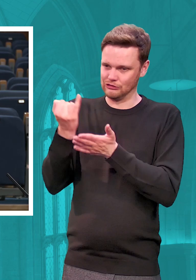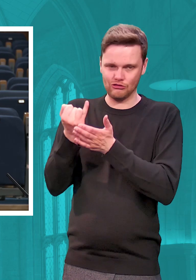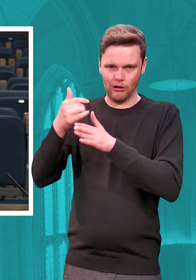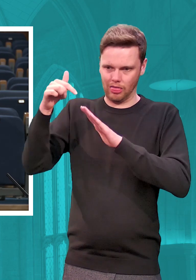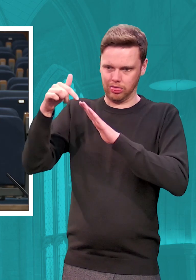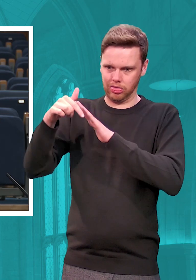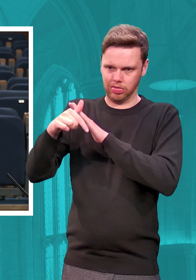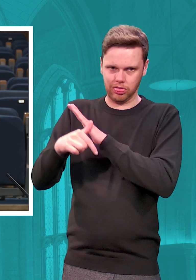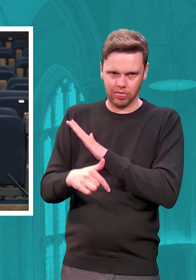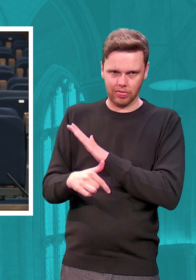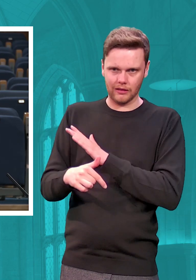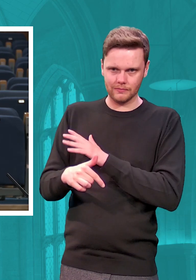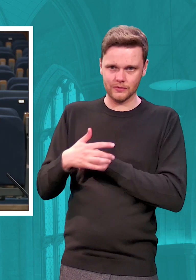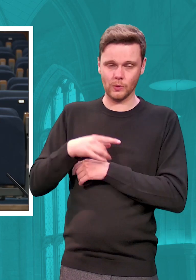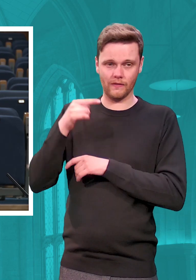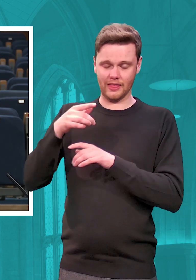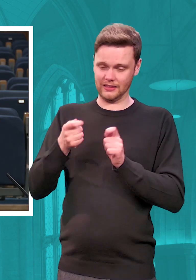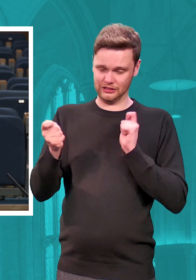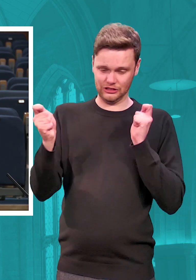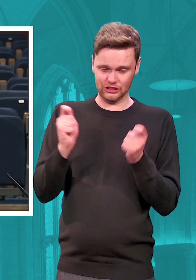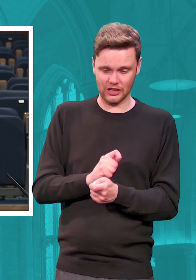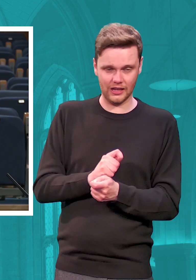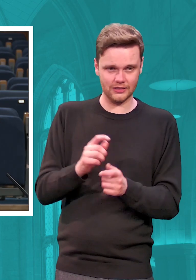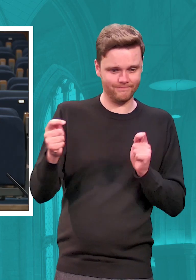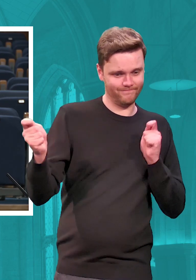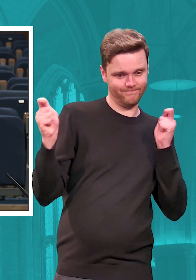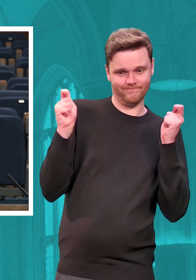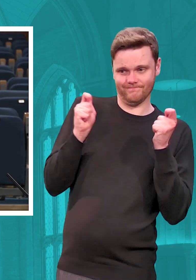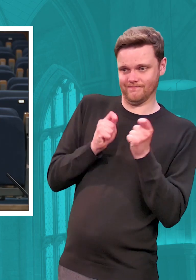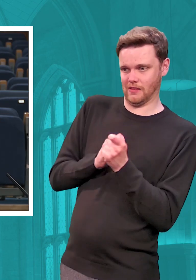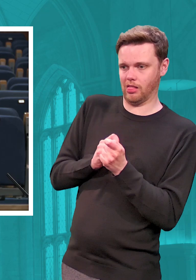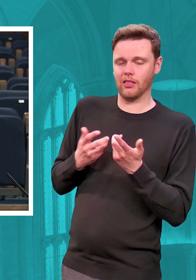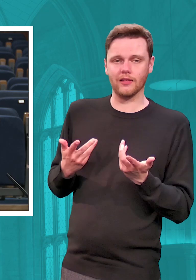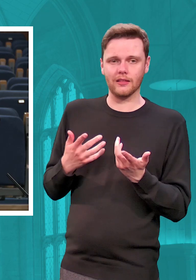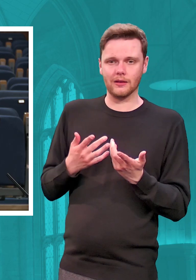so until the decline is arrested and turned around, we have to be realistic about what we can afford.